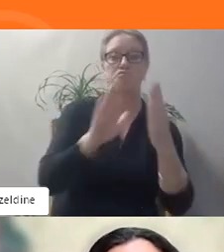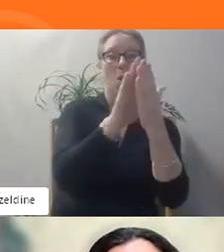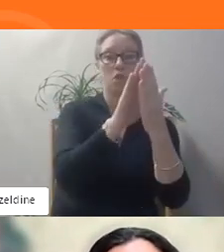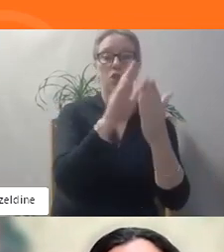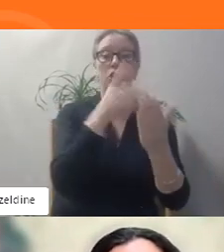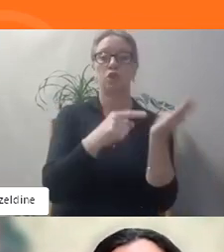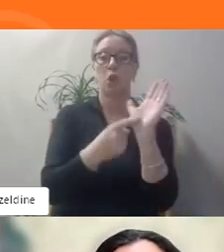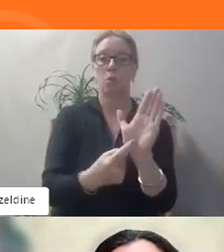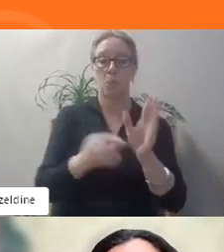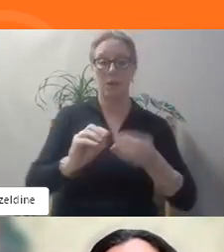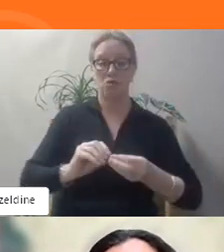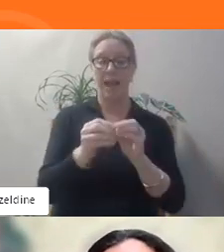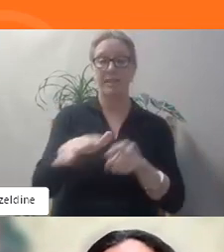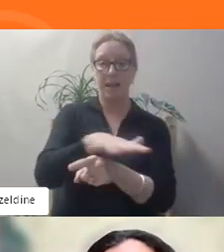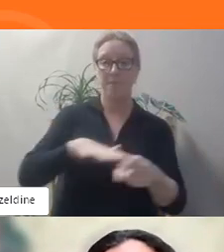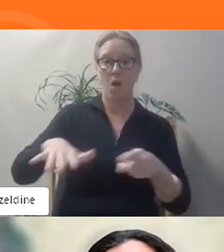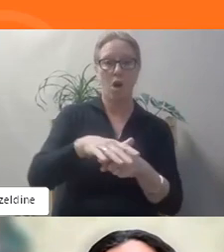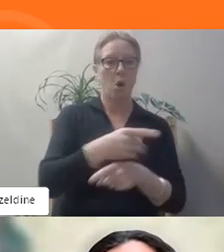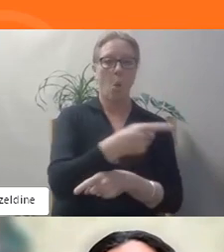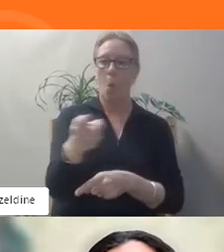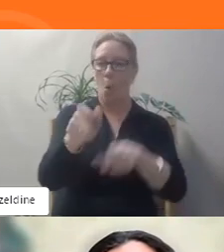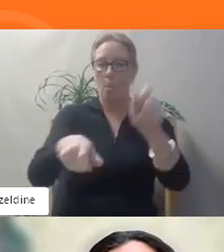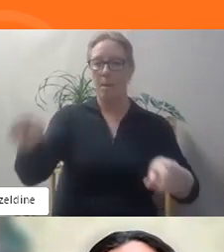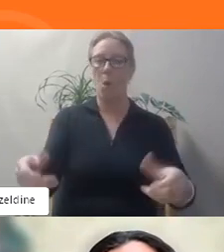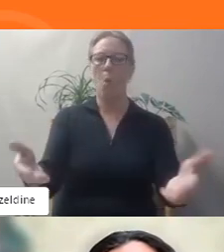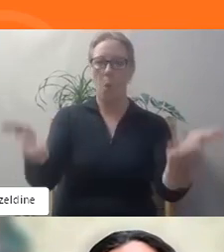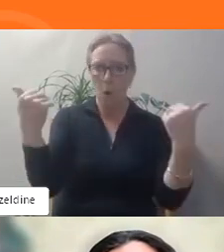environments when everyone has a place and access to learning,